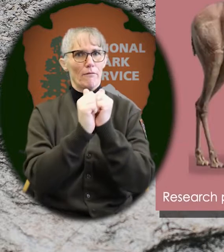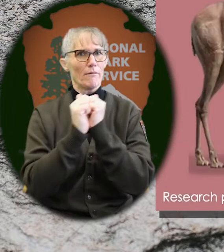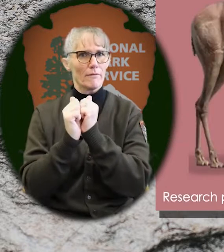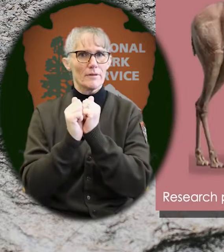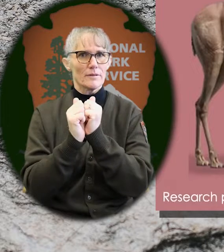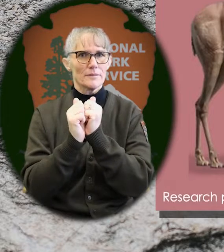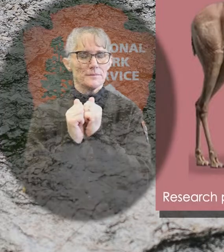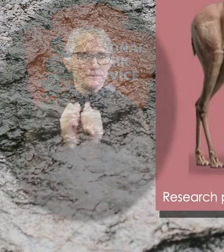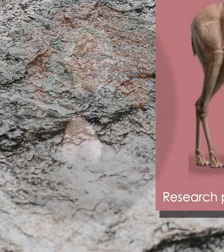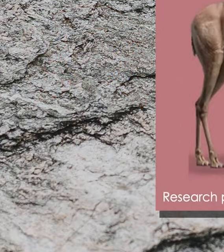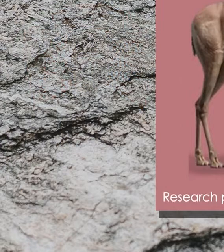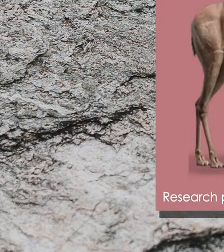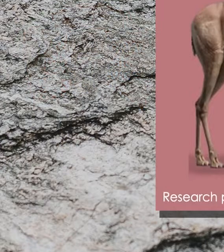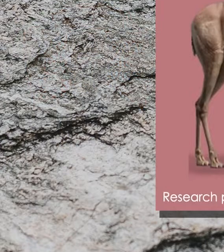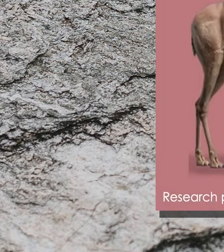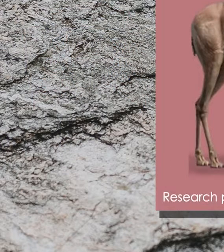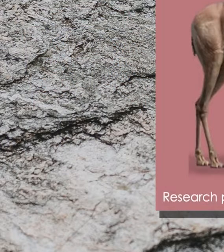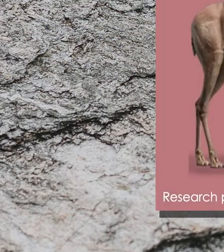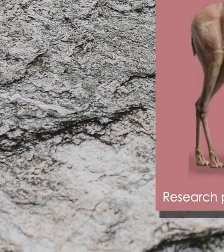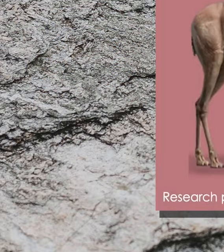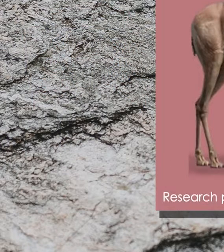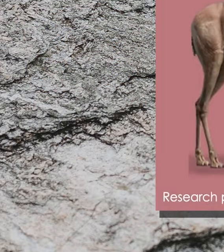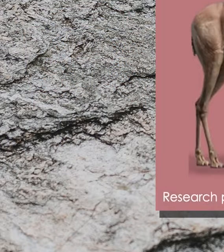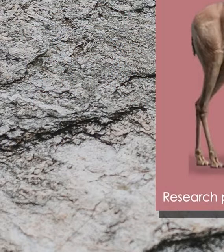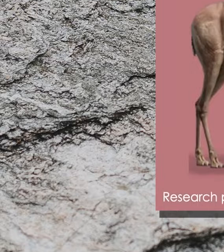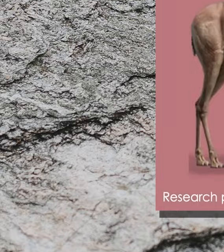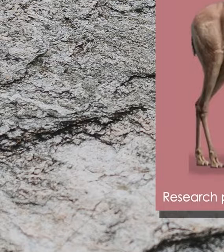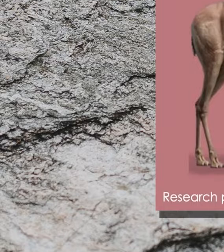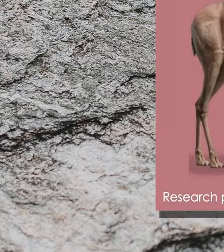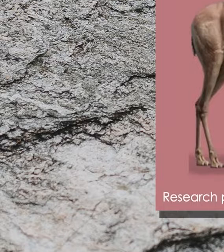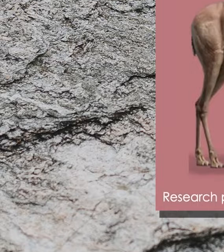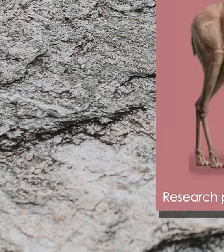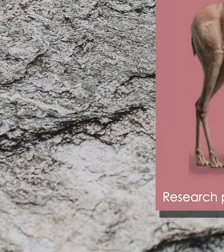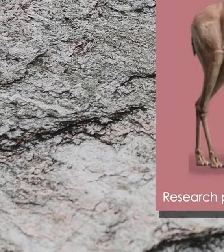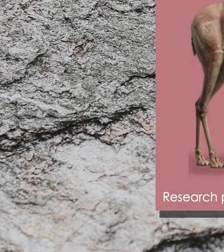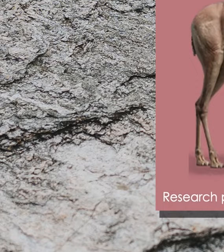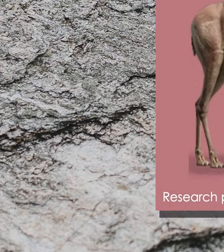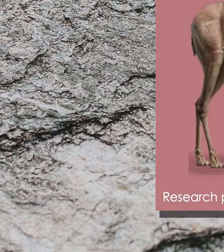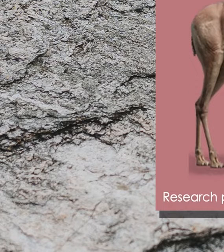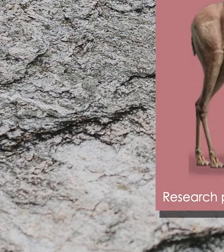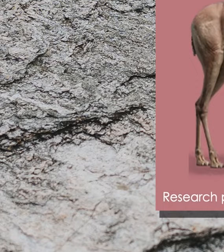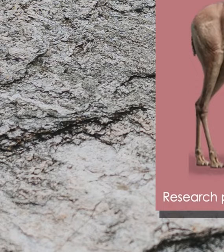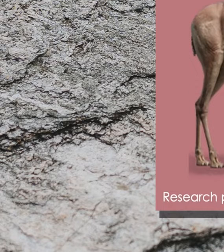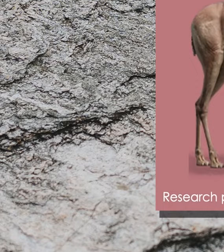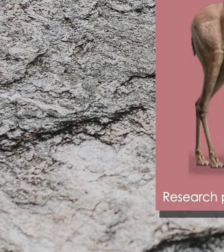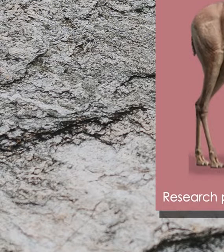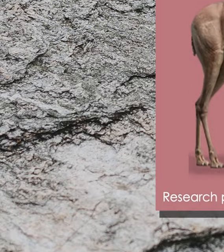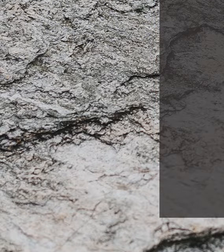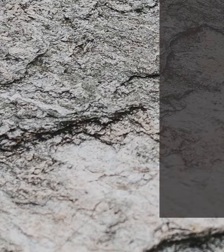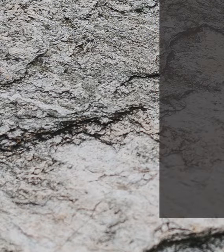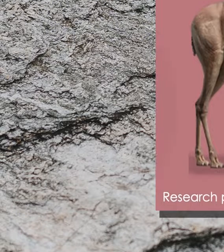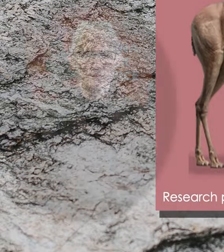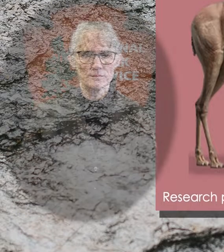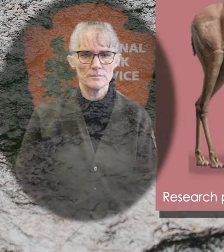[Audio Description: Text in Transcript]